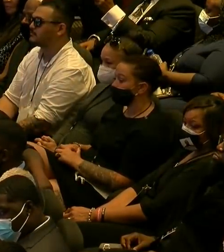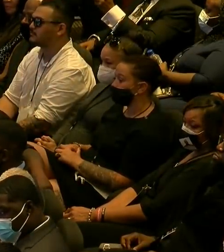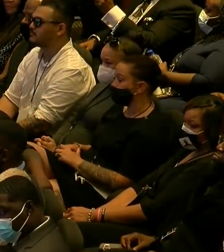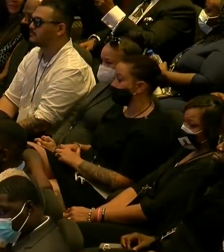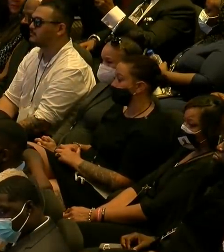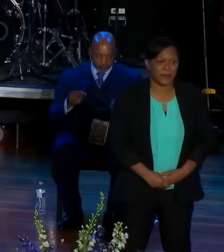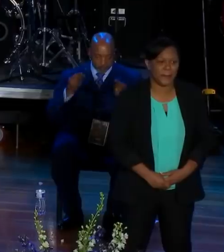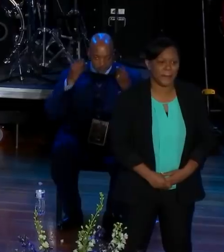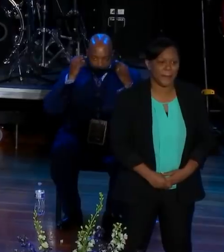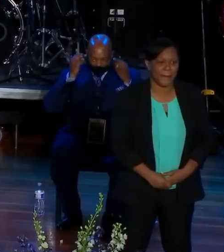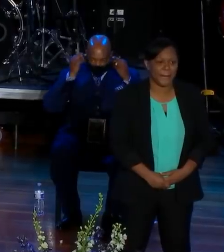HE SHALL SET ME UP UPON A ROCK.